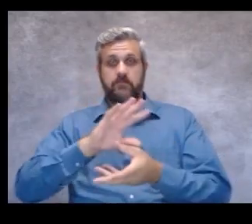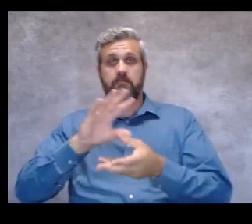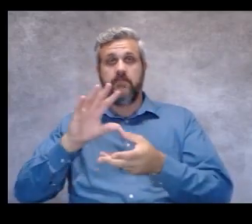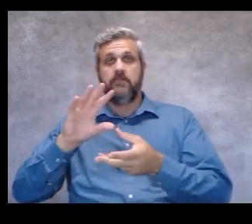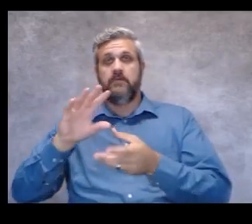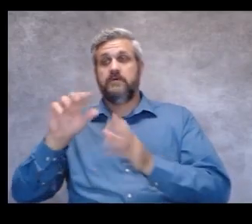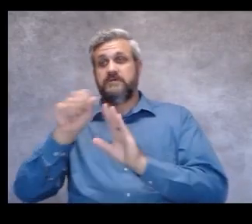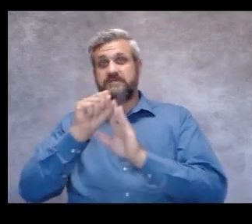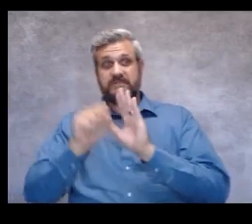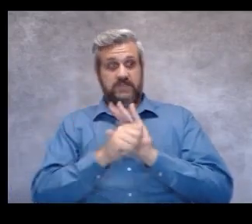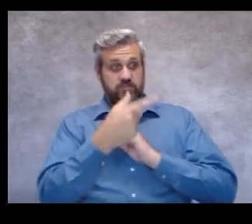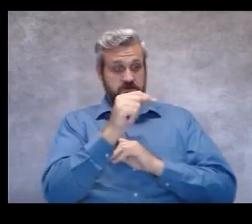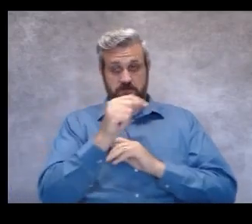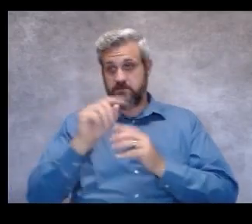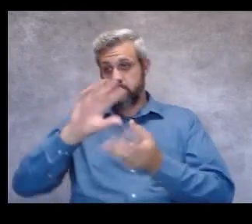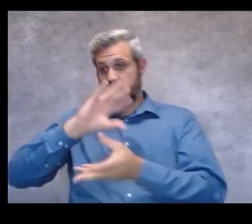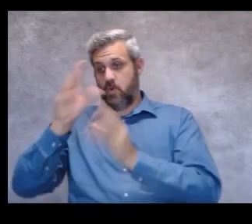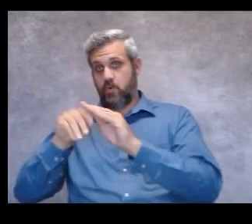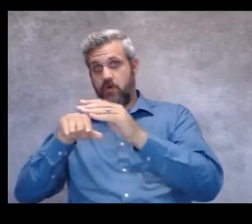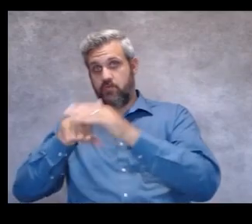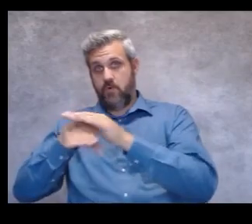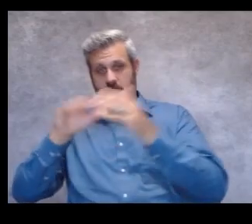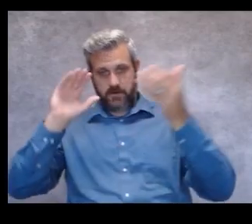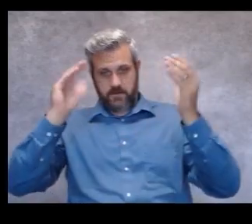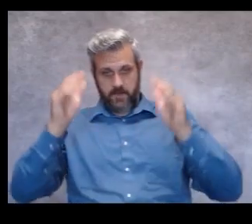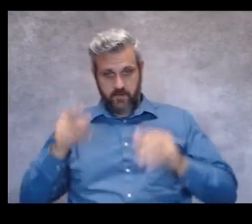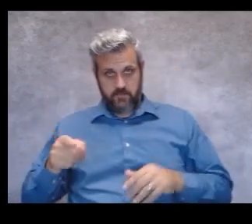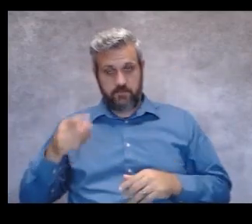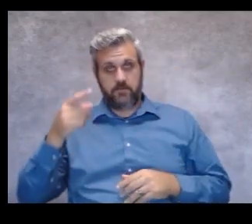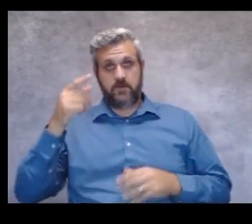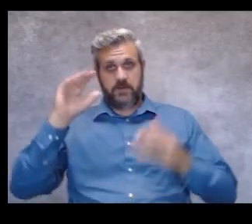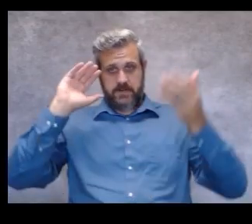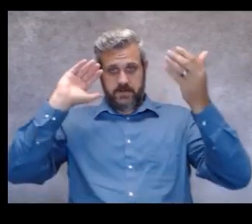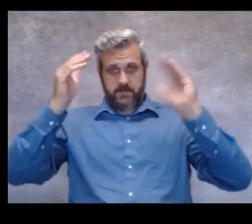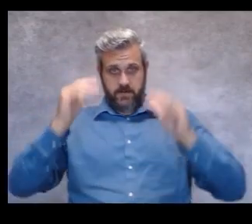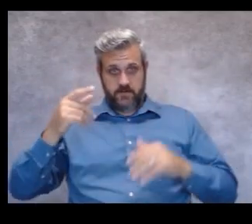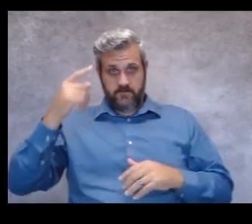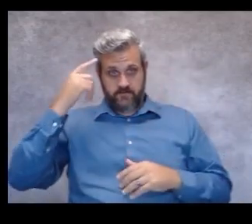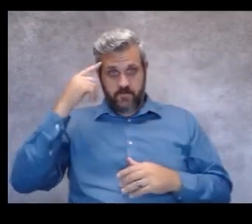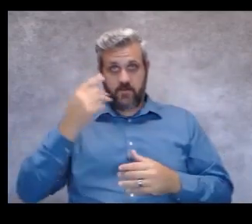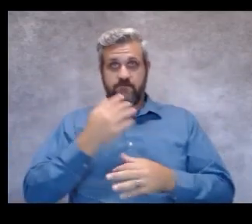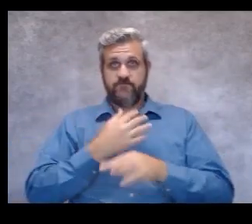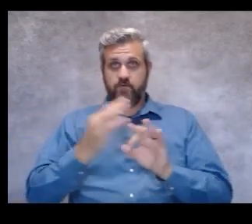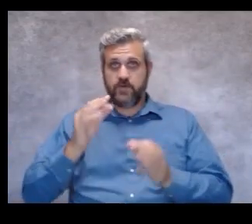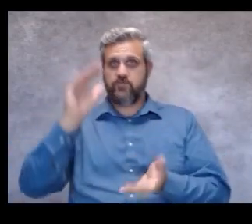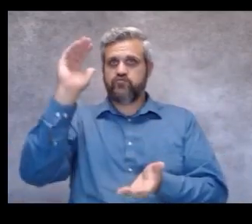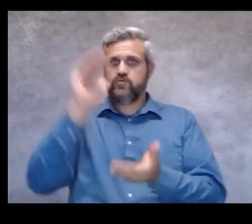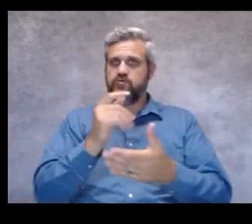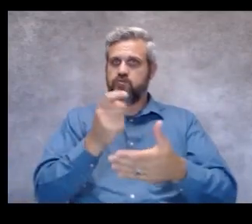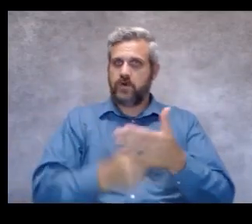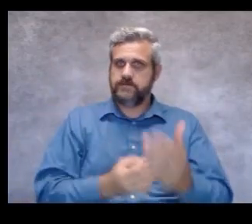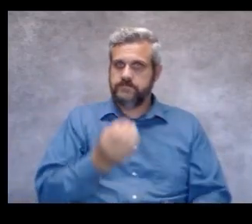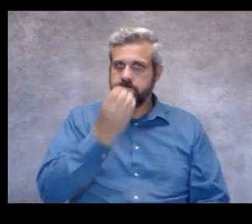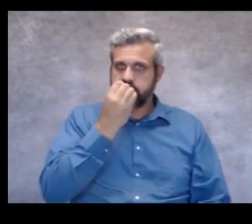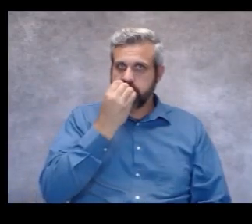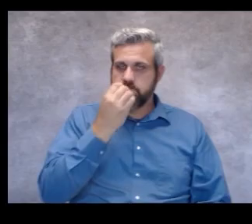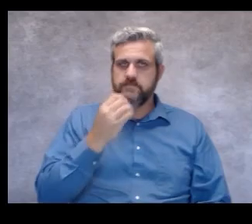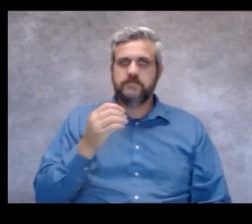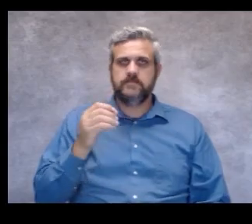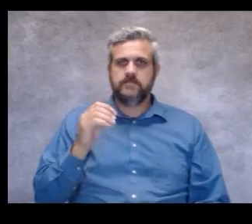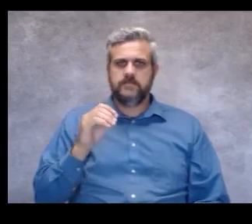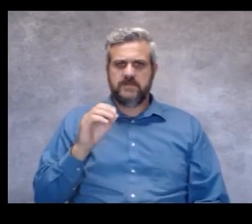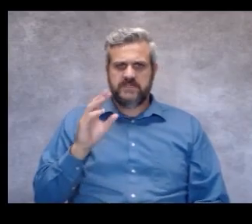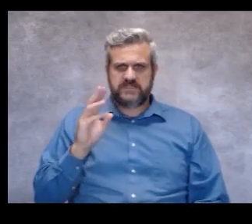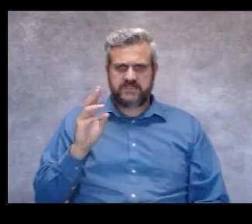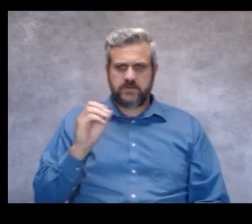enrollment to the state GT program for free and reduced price meals is 60.